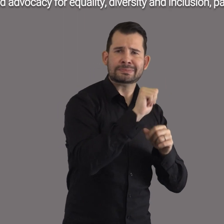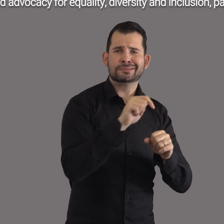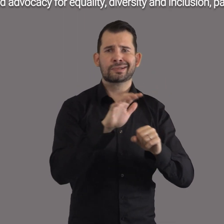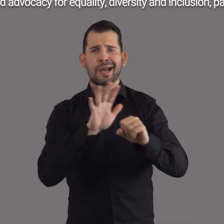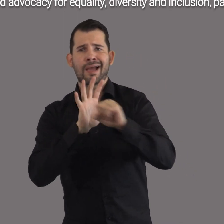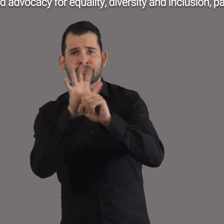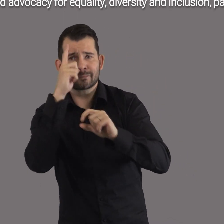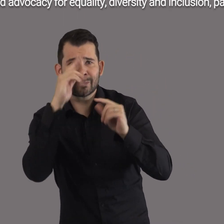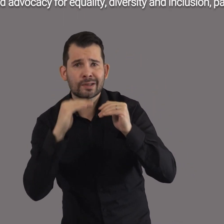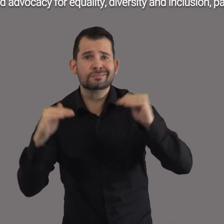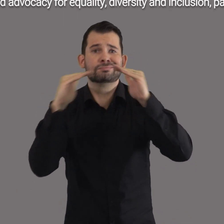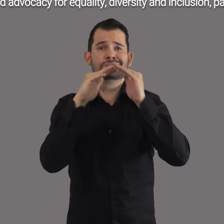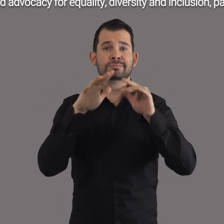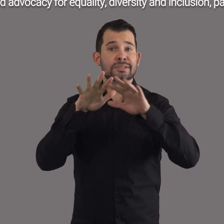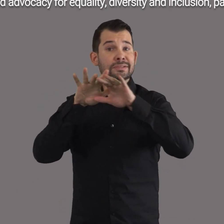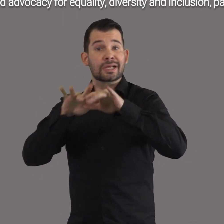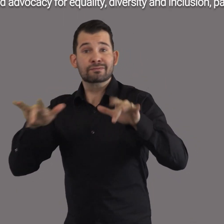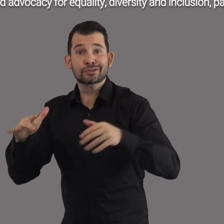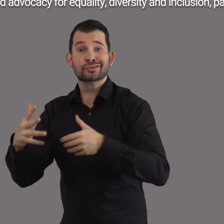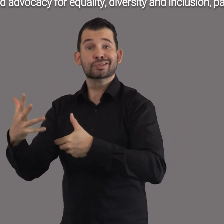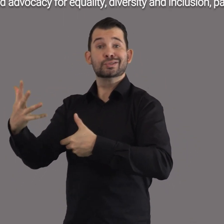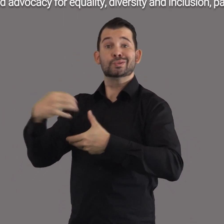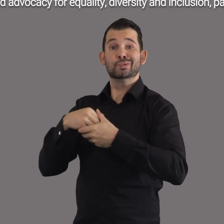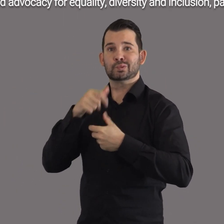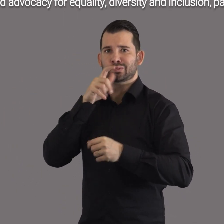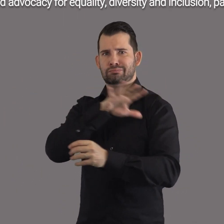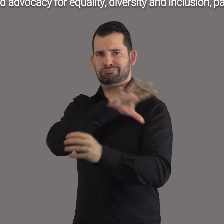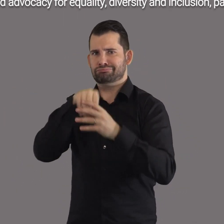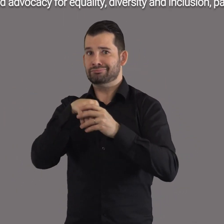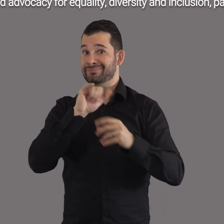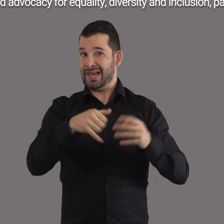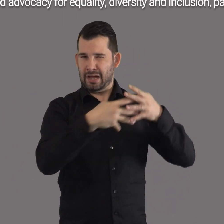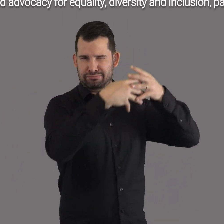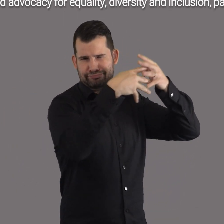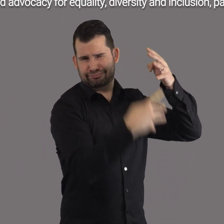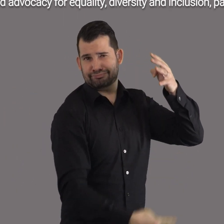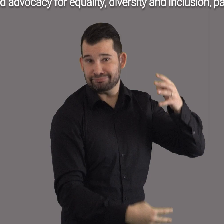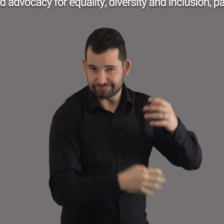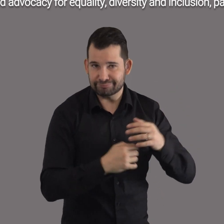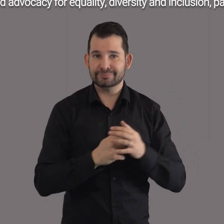disability and advocacy for equity, diversity and inclusion, participated: